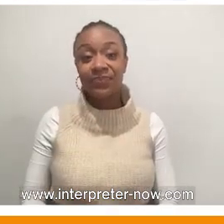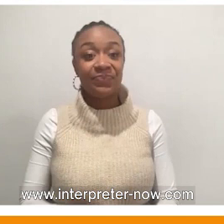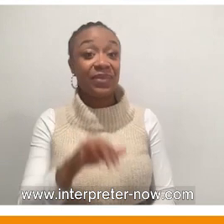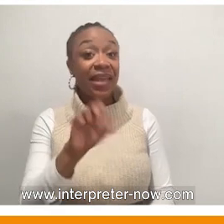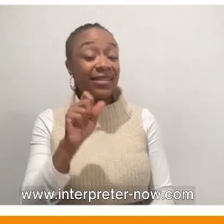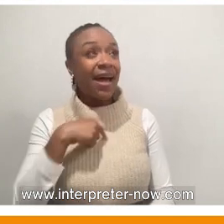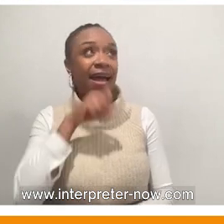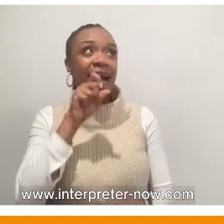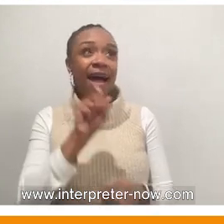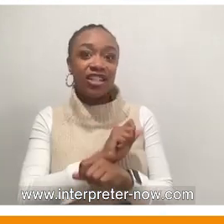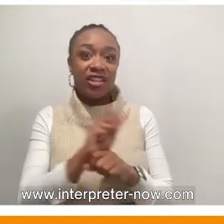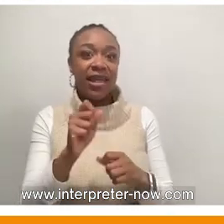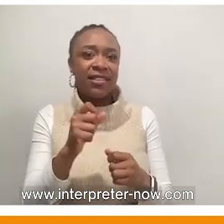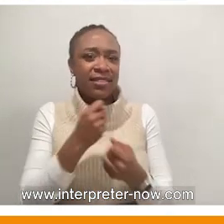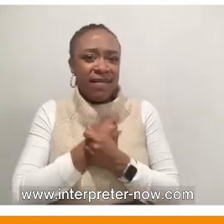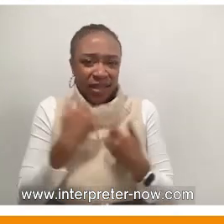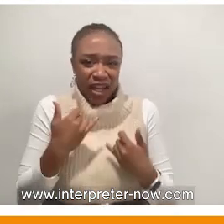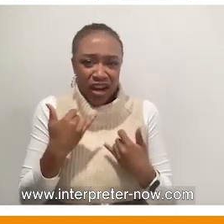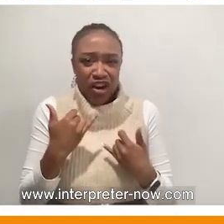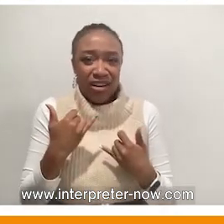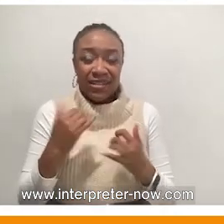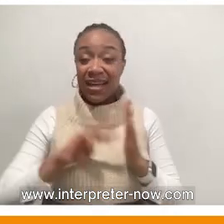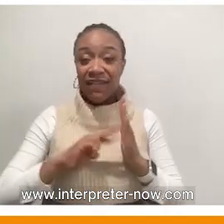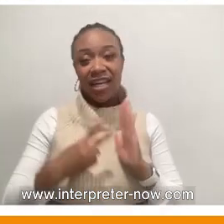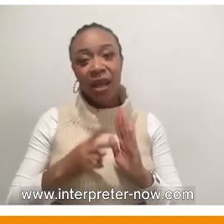Yeah. I actually love the current definition.